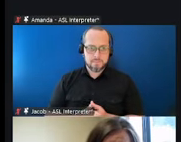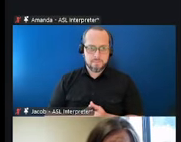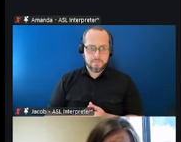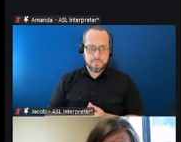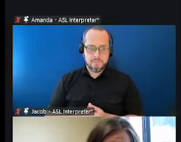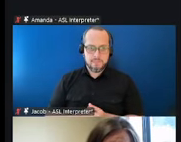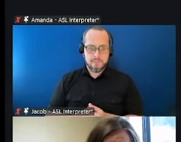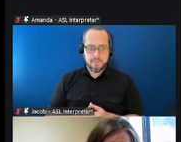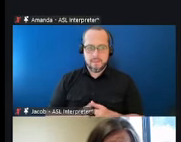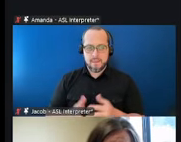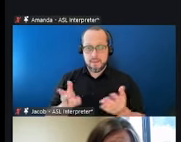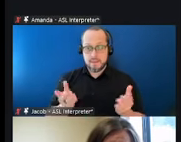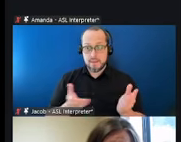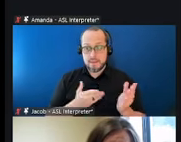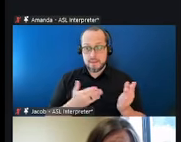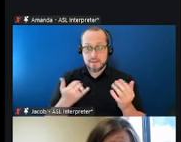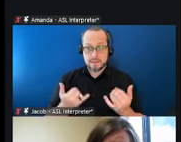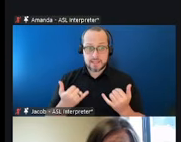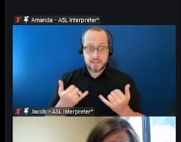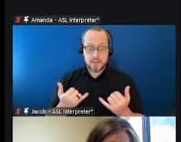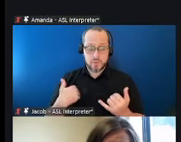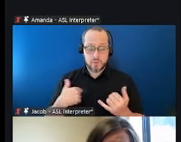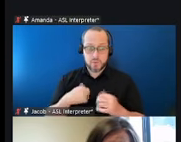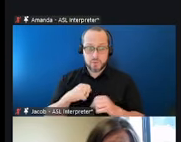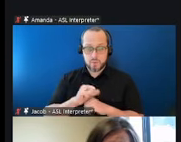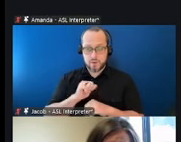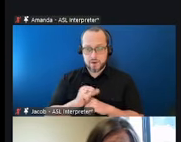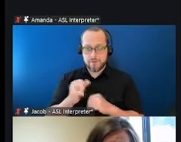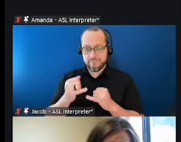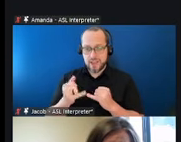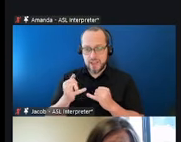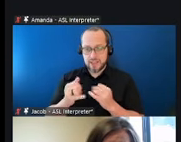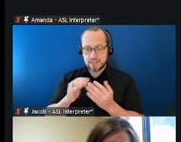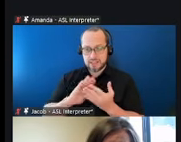um where we are now is we're working on finalizing all of our contracts. We're